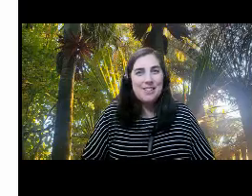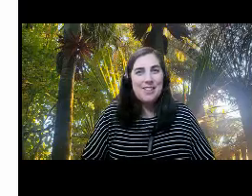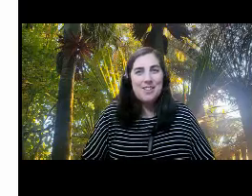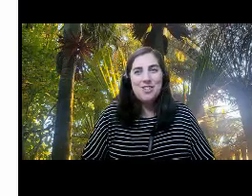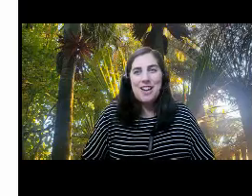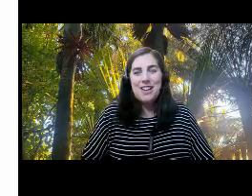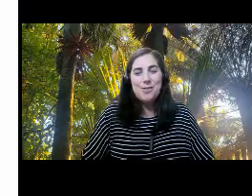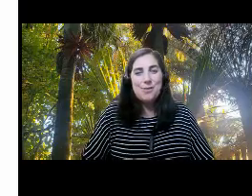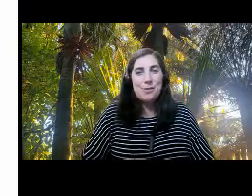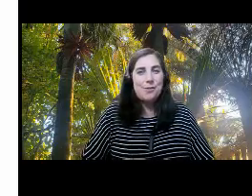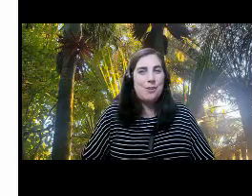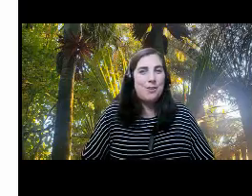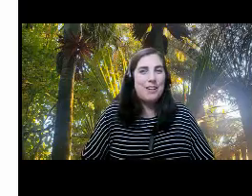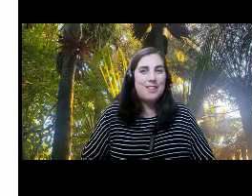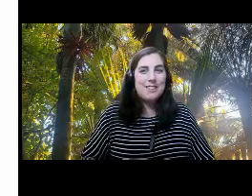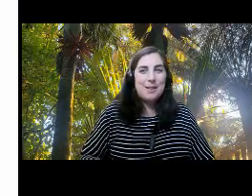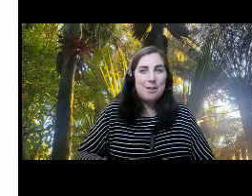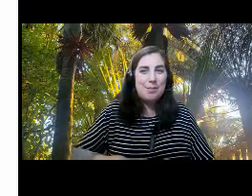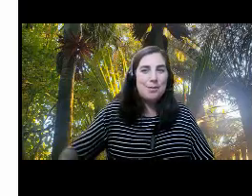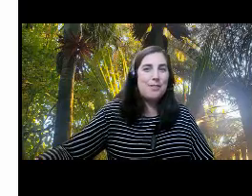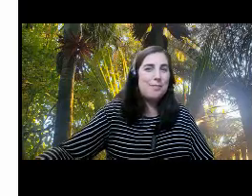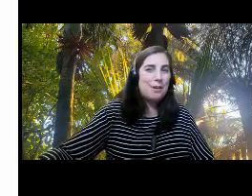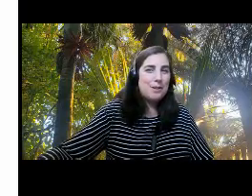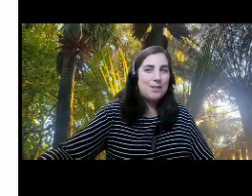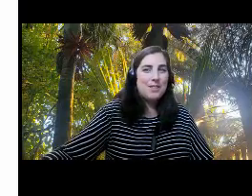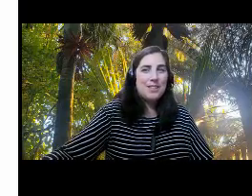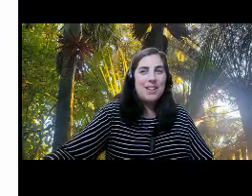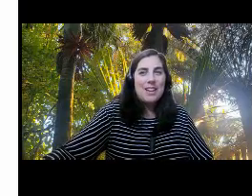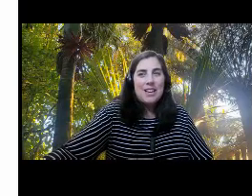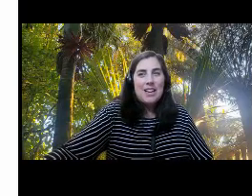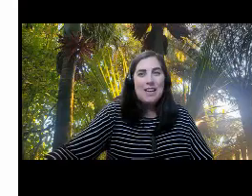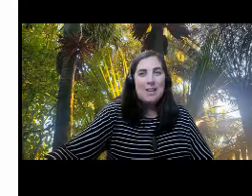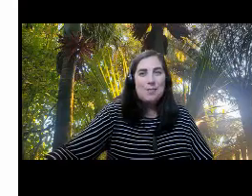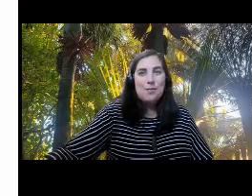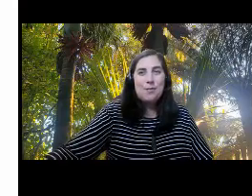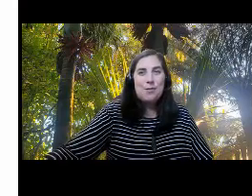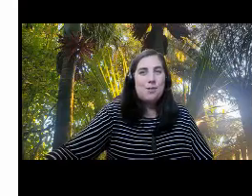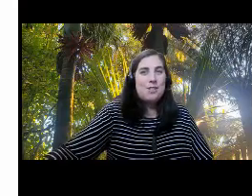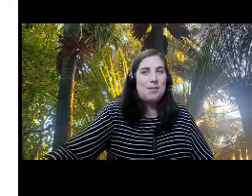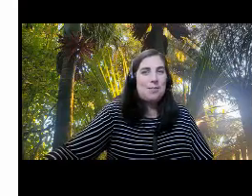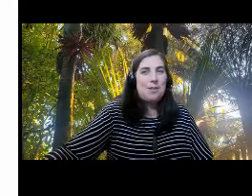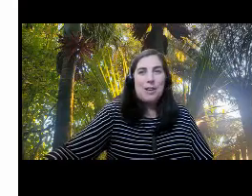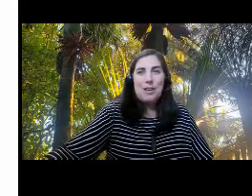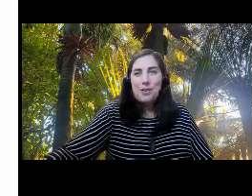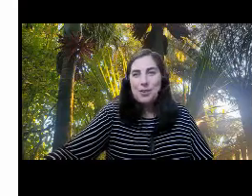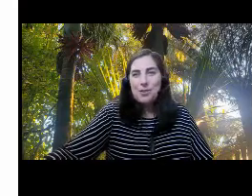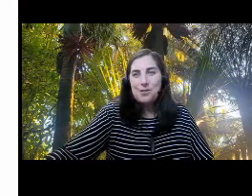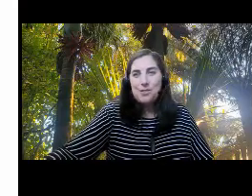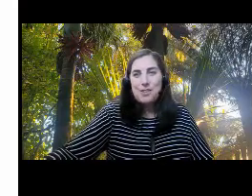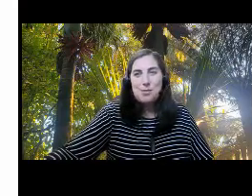Check out the chat for a few links that people have posted for some local